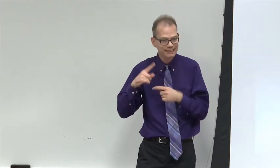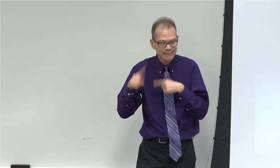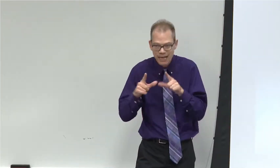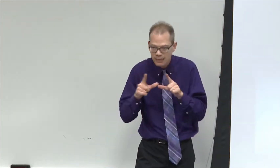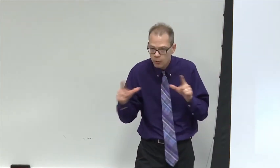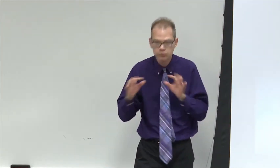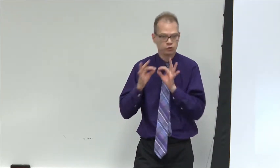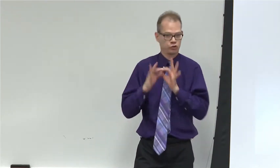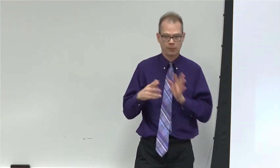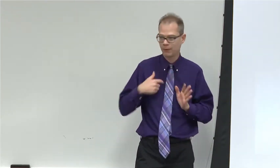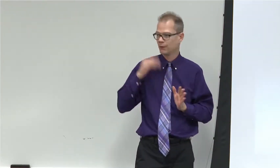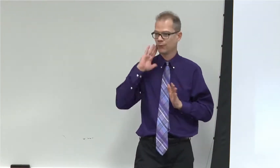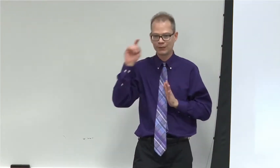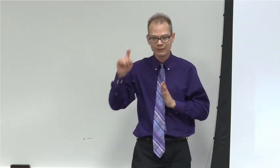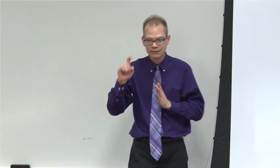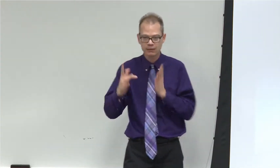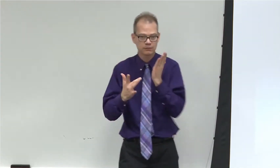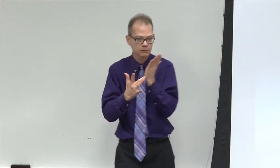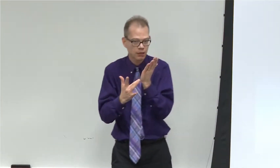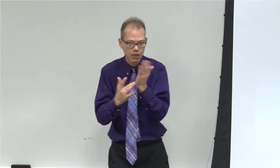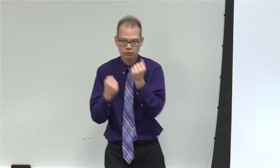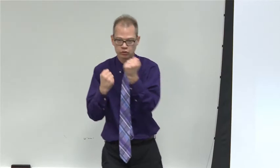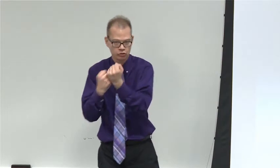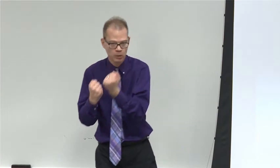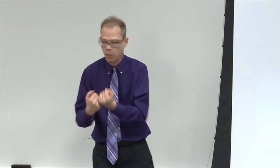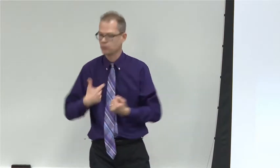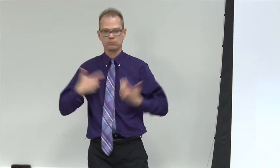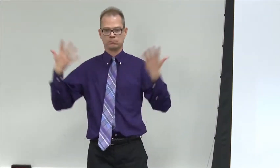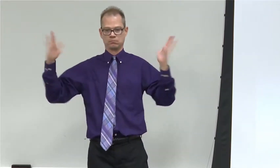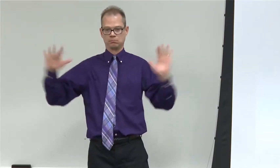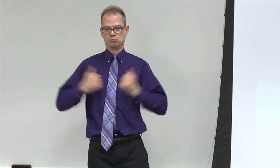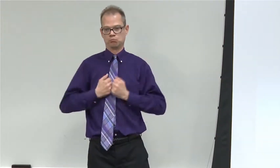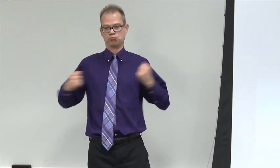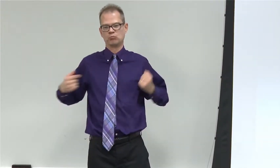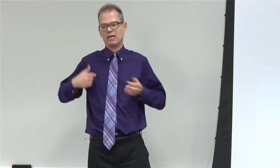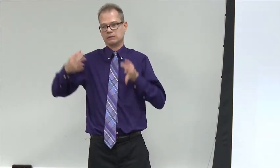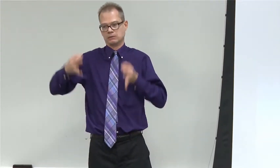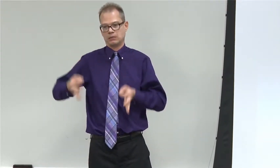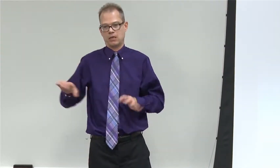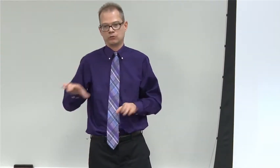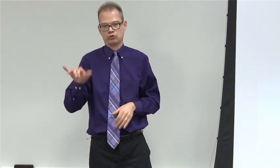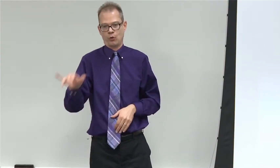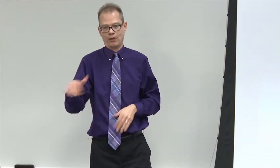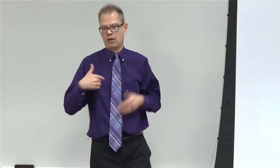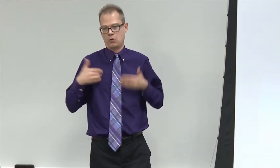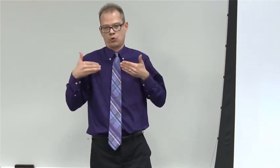with explanations and such, not needing extra technological support or anything.